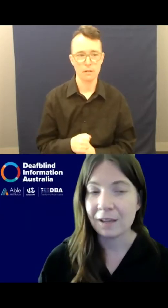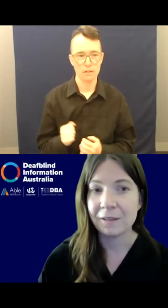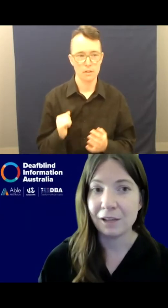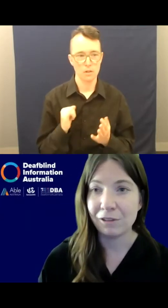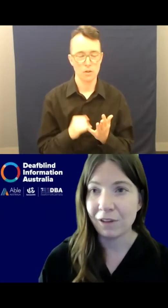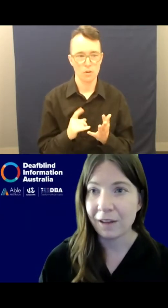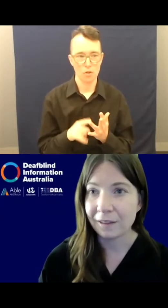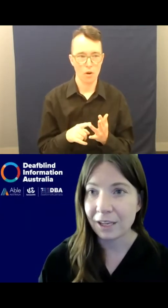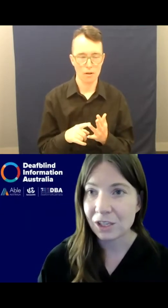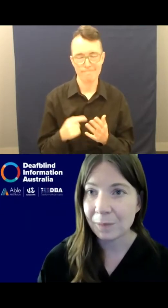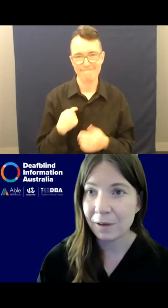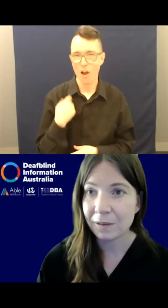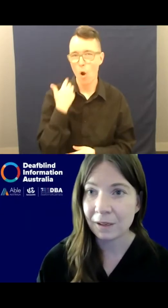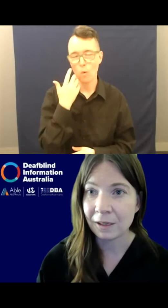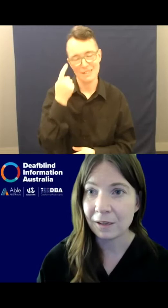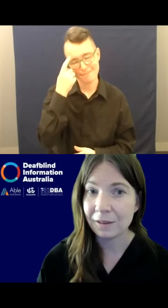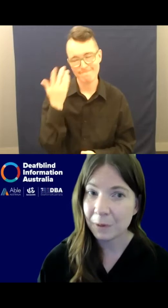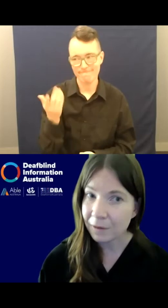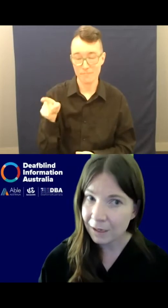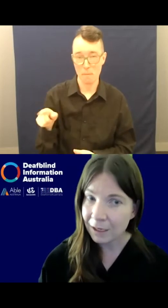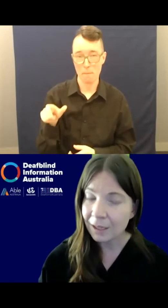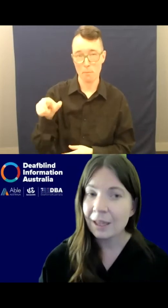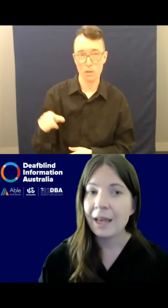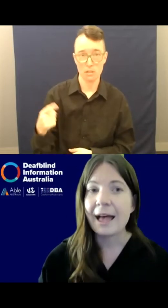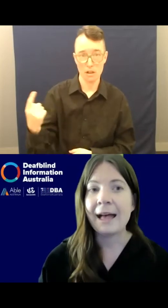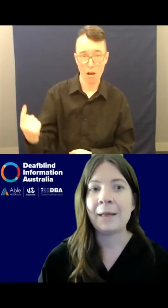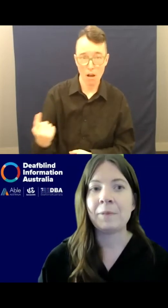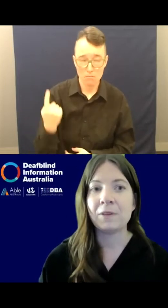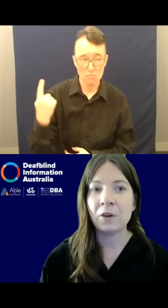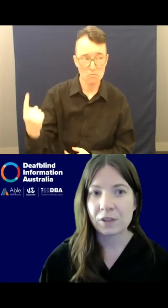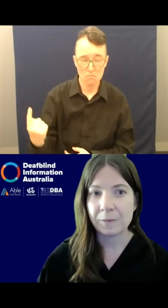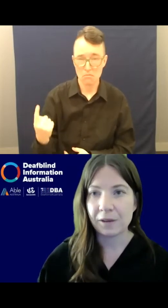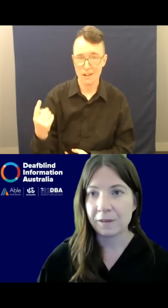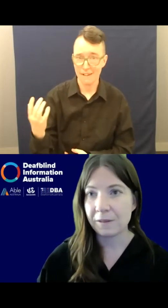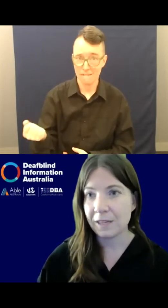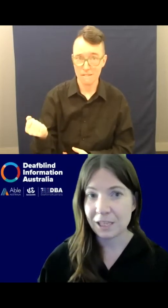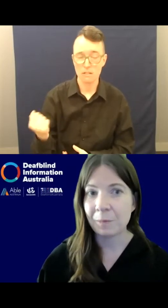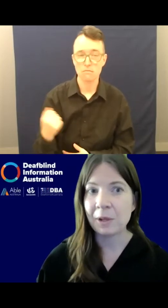level of isolation the person is experiencing. So not just because they're deaf and blind,